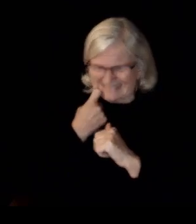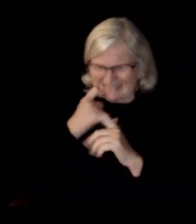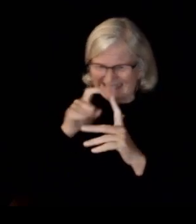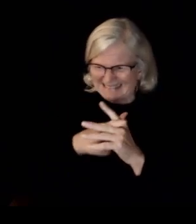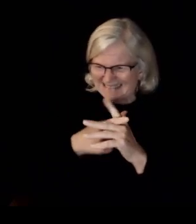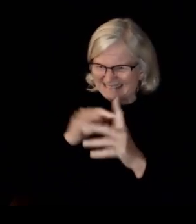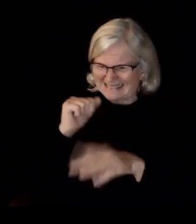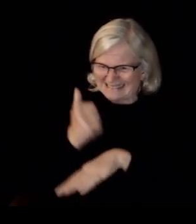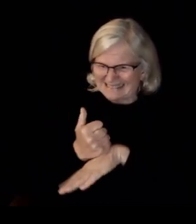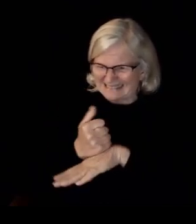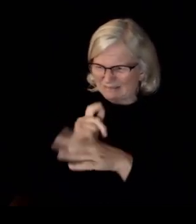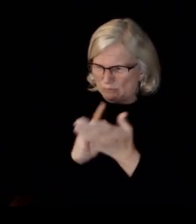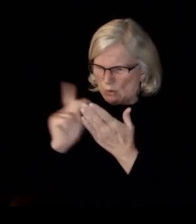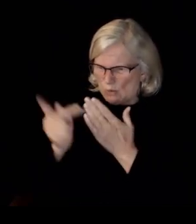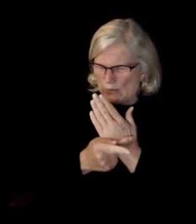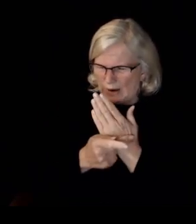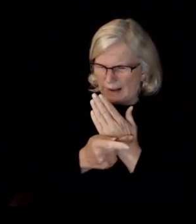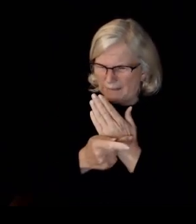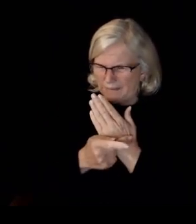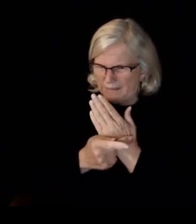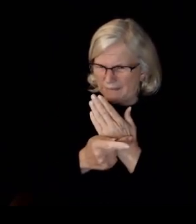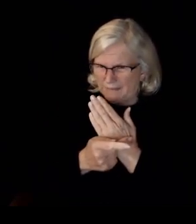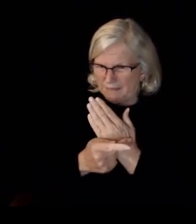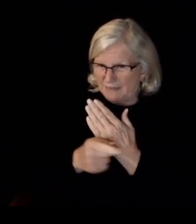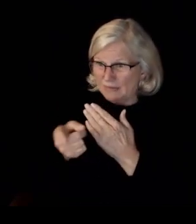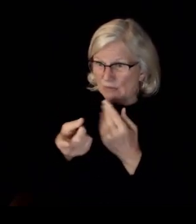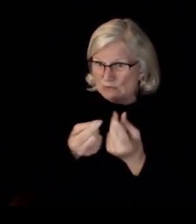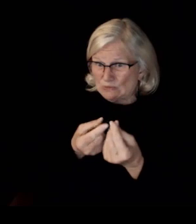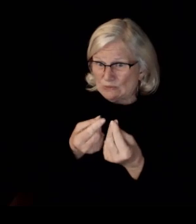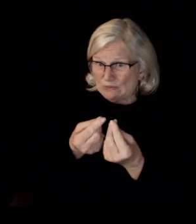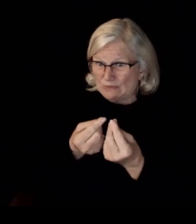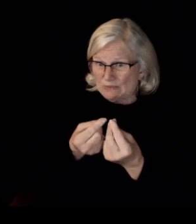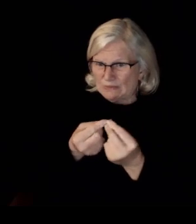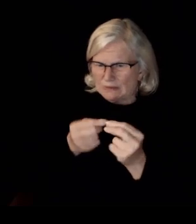these teams to hot spots around the country, have been doing that for the last number of